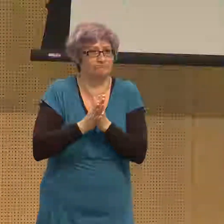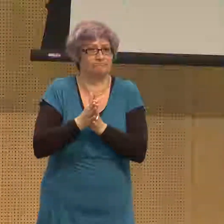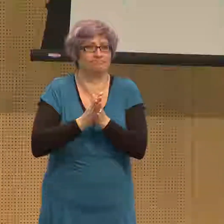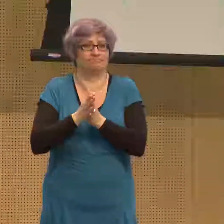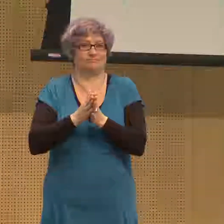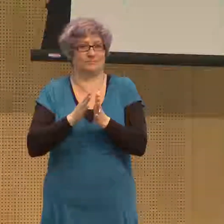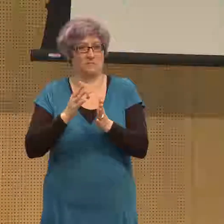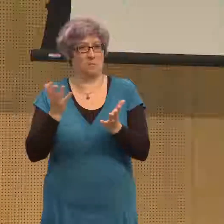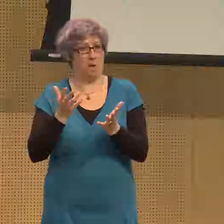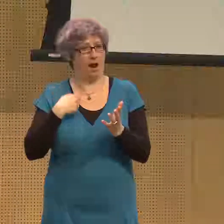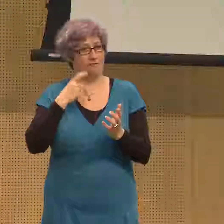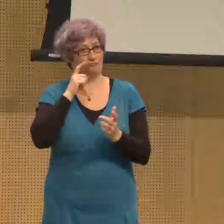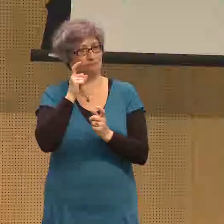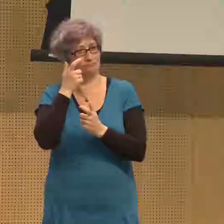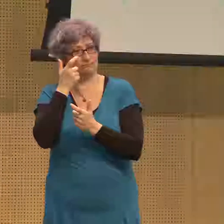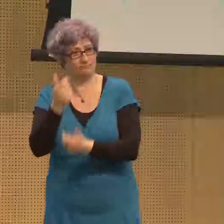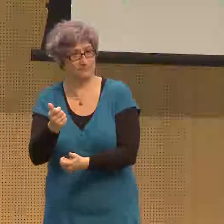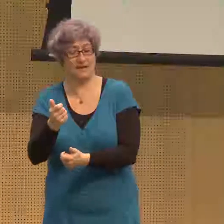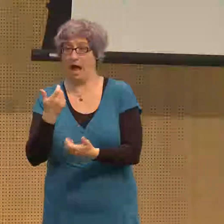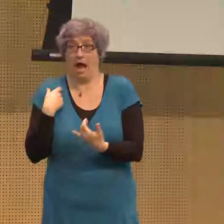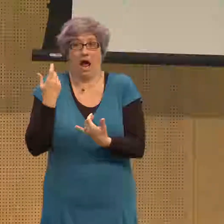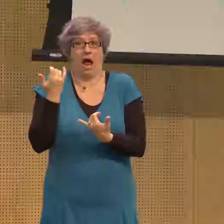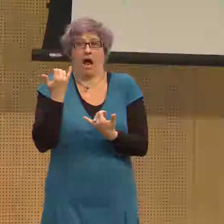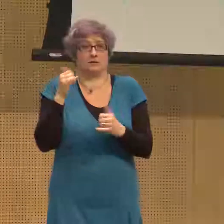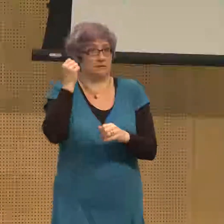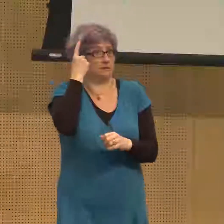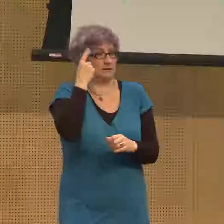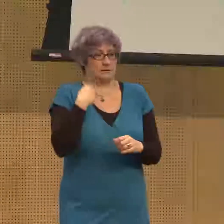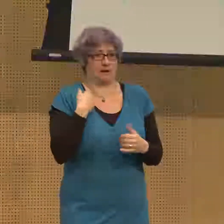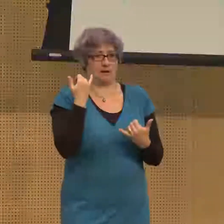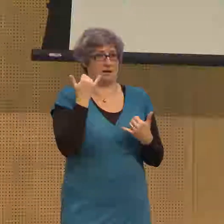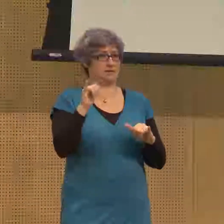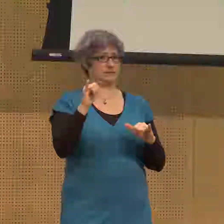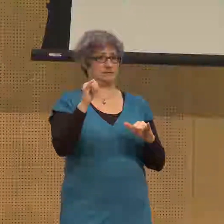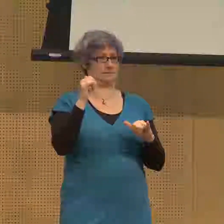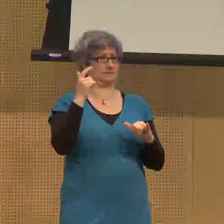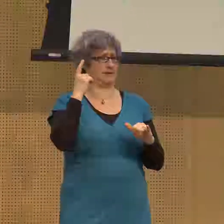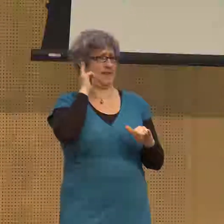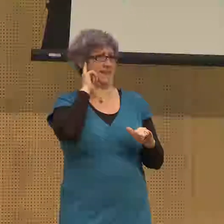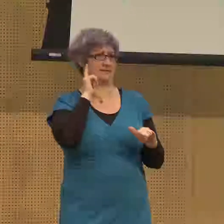and I started to find my passion and what I really was interested in.